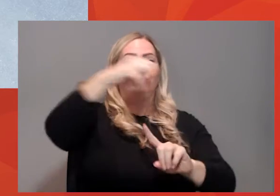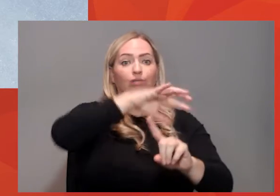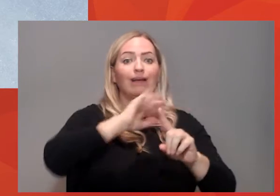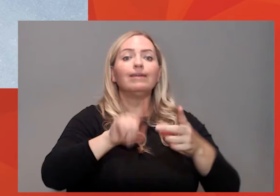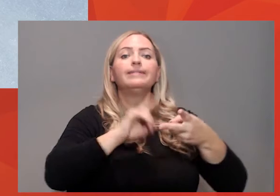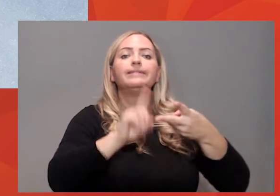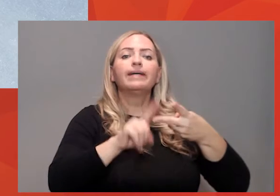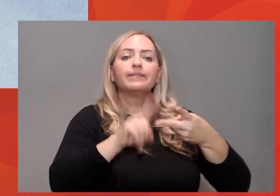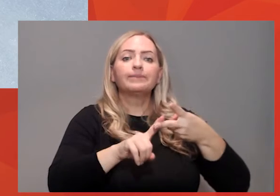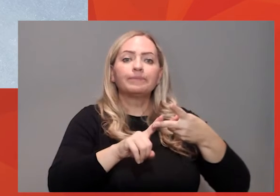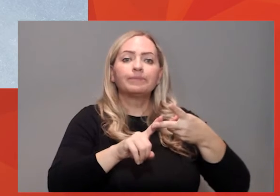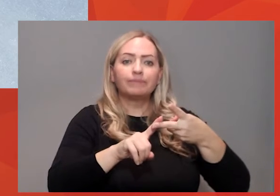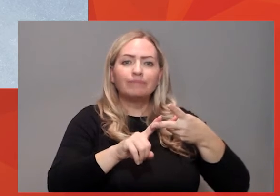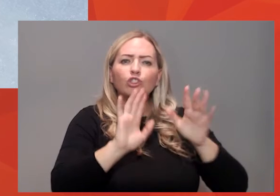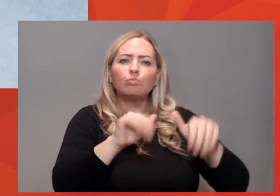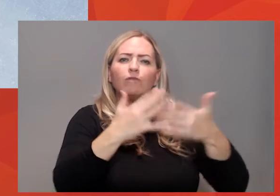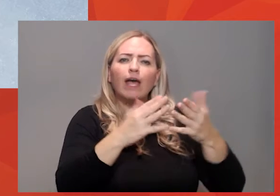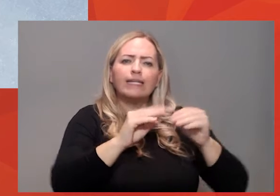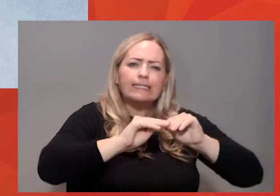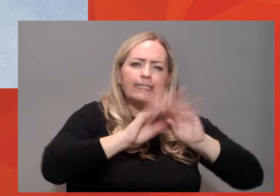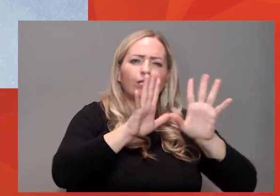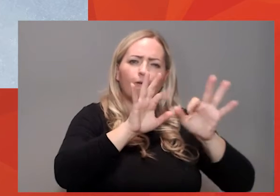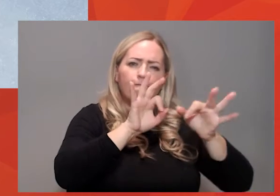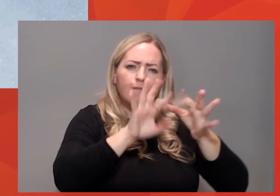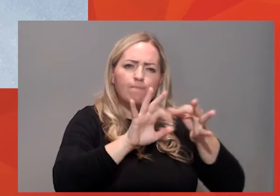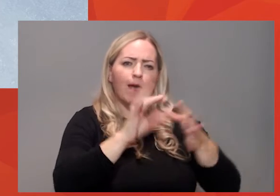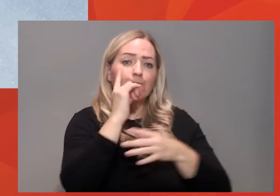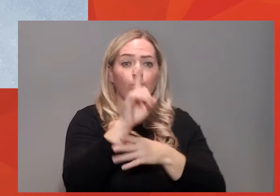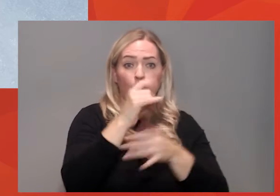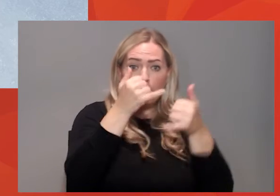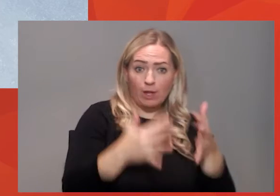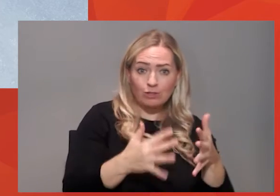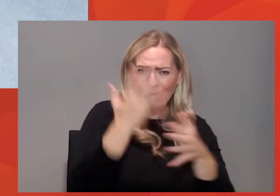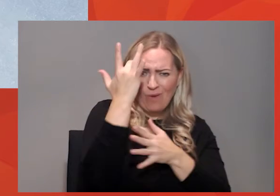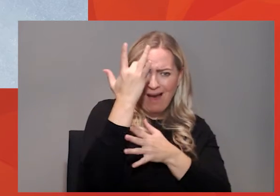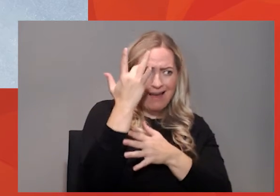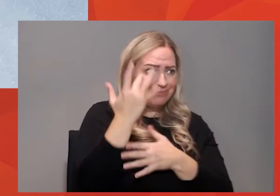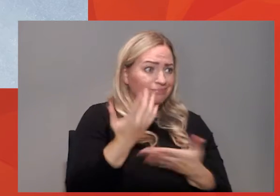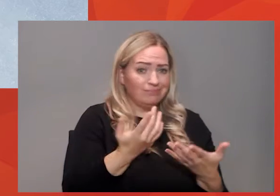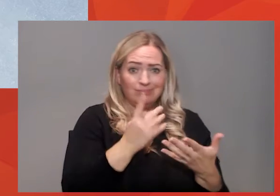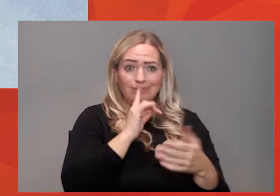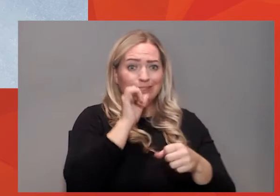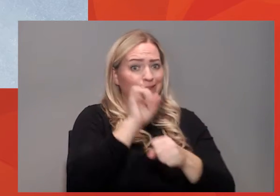And the second one was to like provide super clear feedback for players, because this is literally